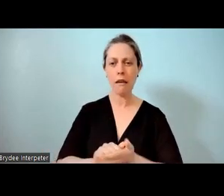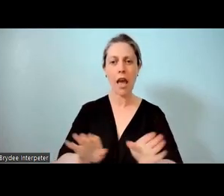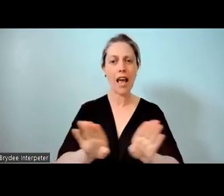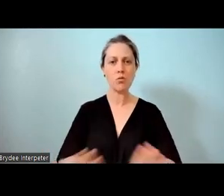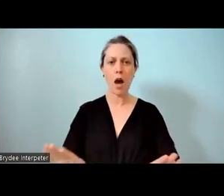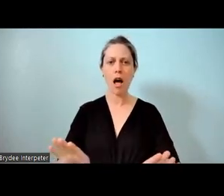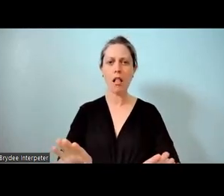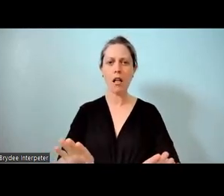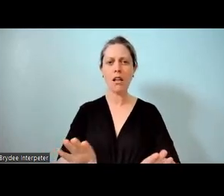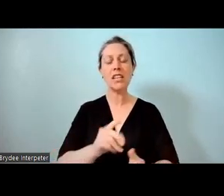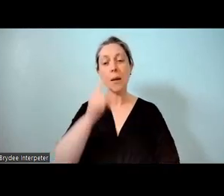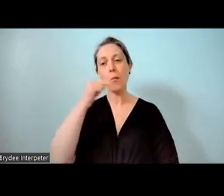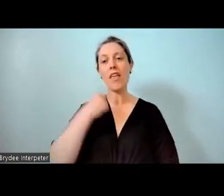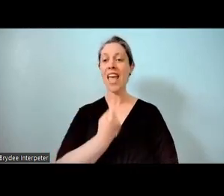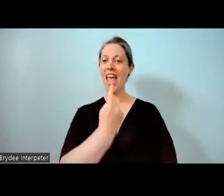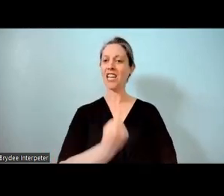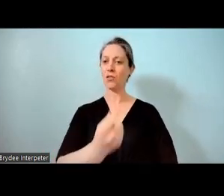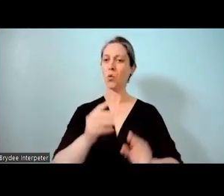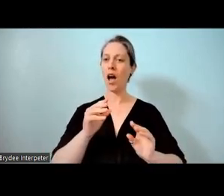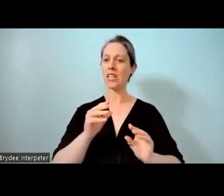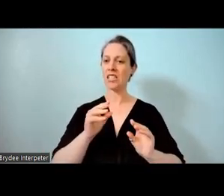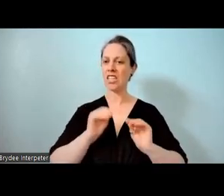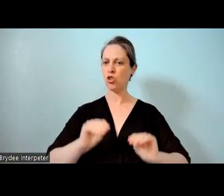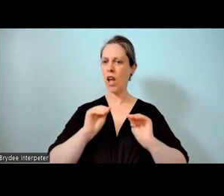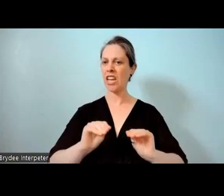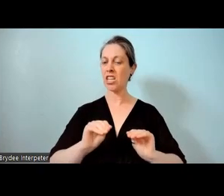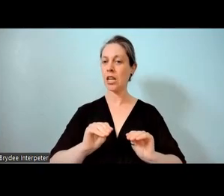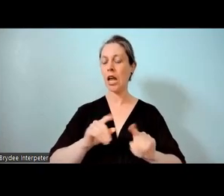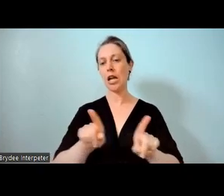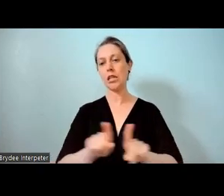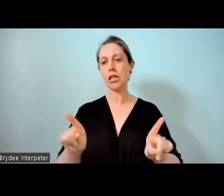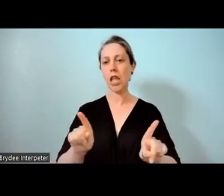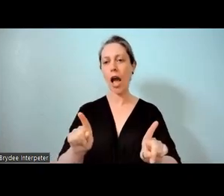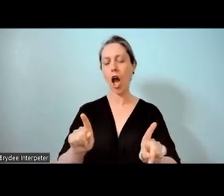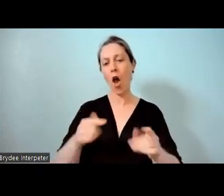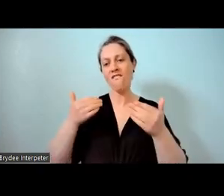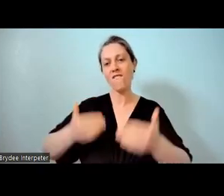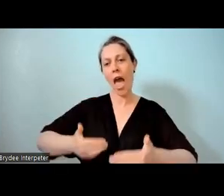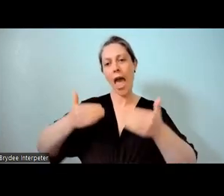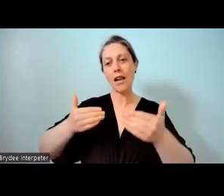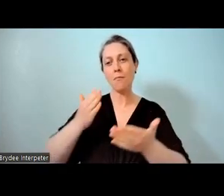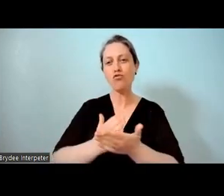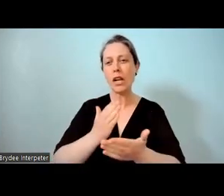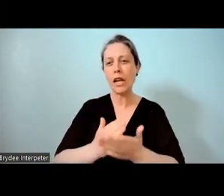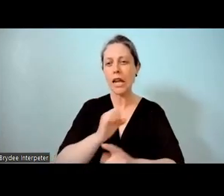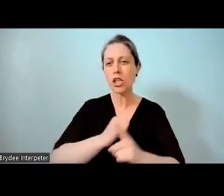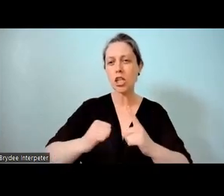but it's not, I mean, it's something bigger than that. There's something stirring in society. We're getting away from one size fits all,